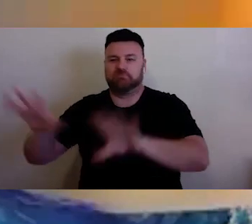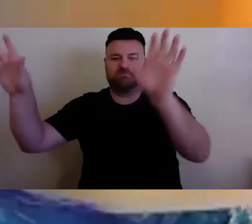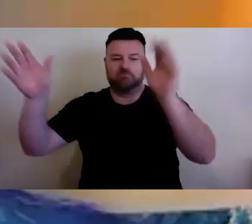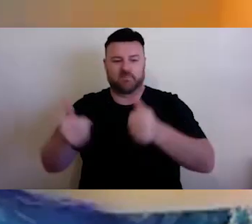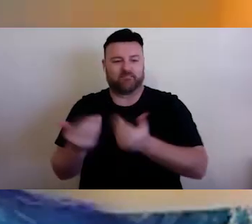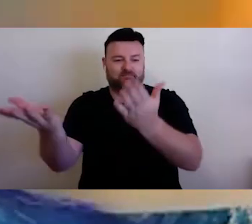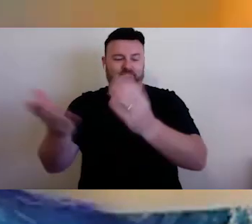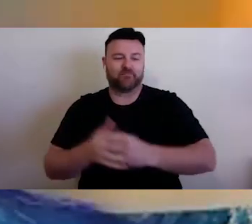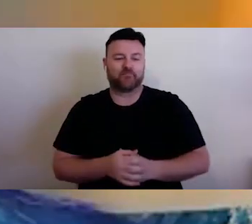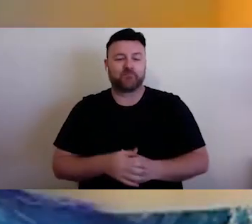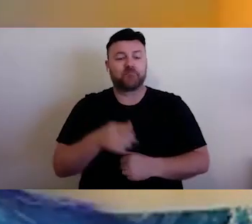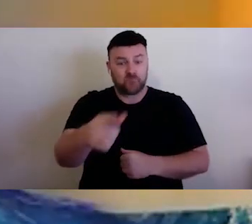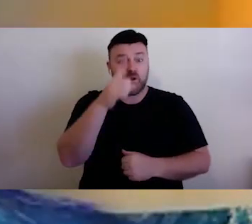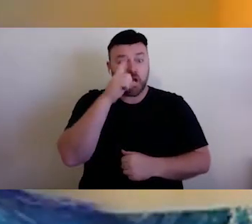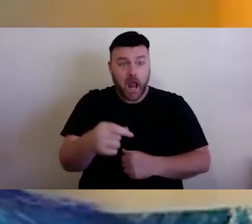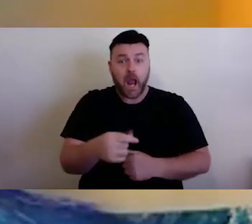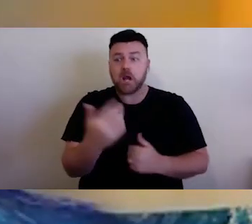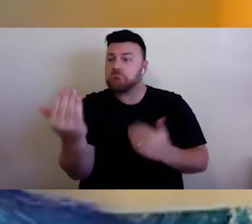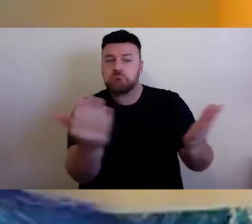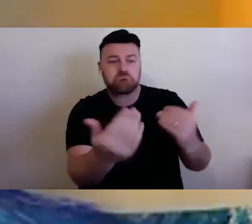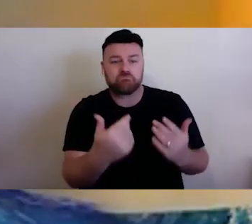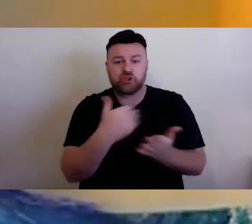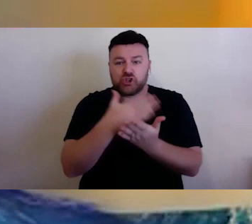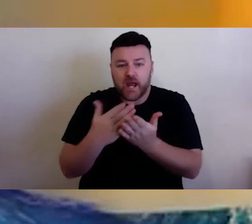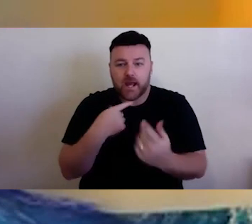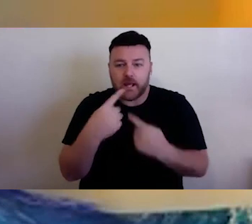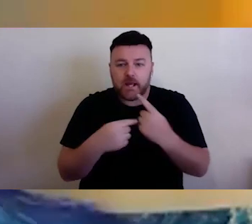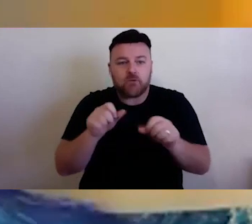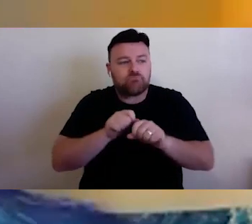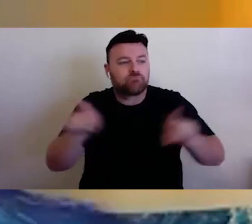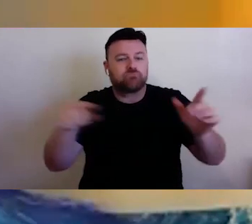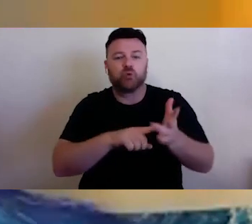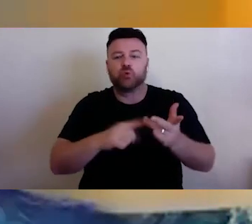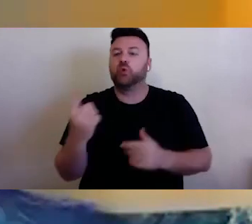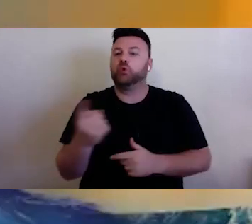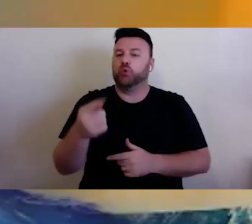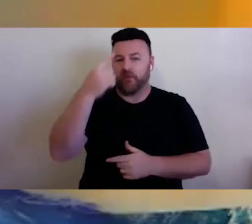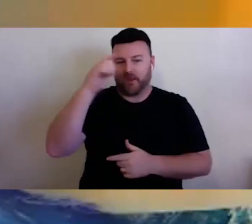any of these sessions with whom you might be interested. These sessions